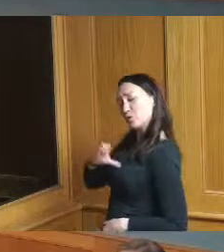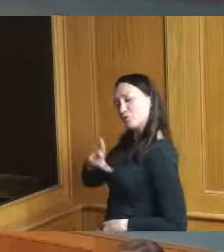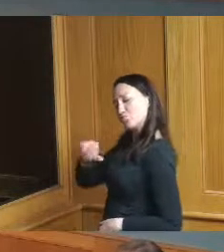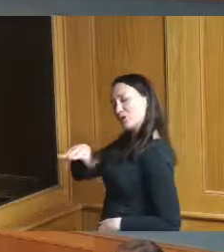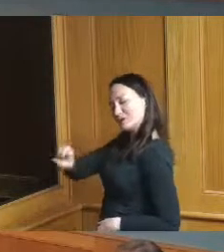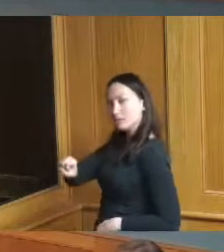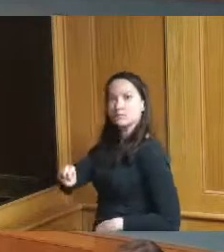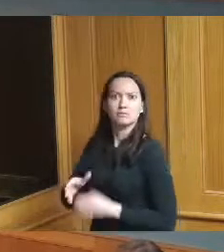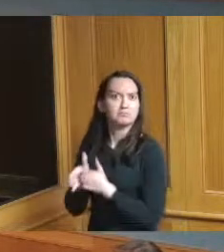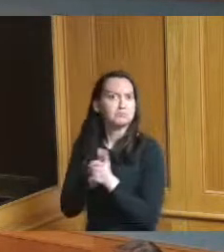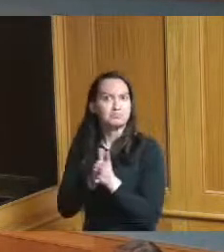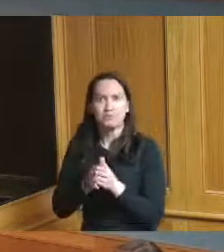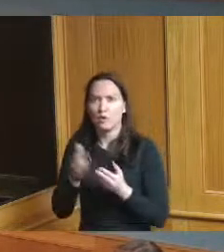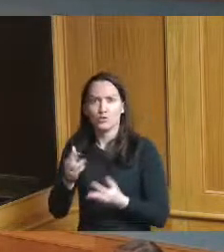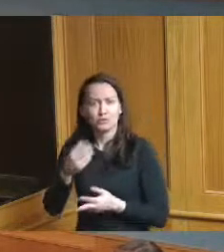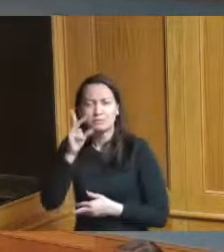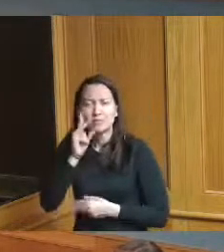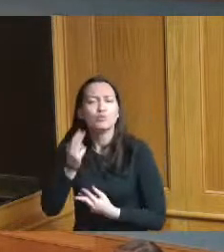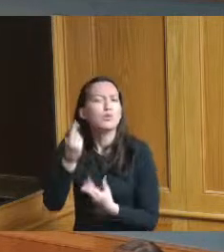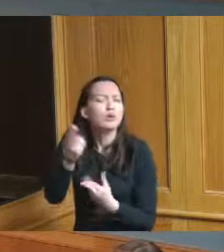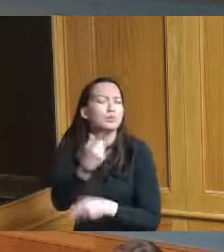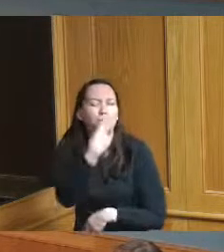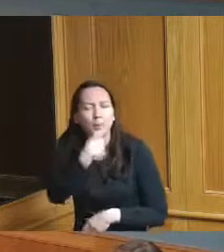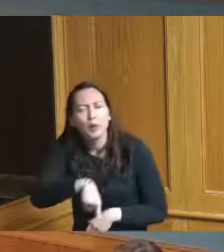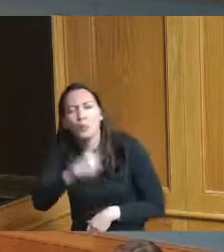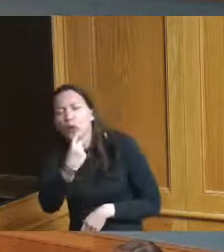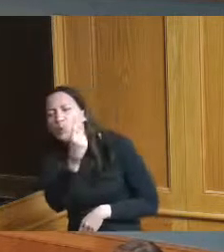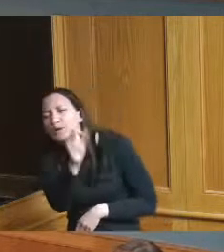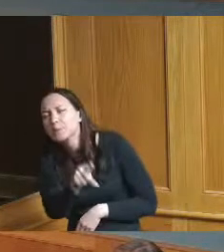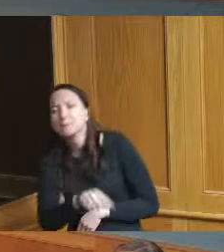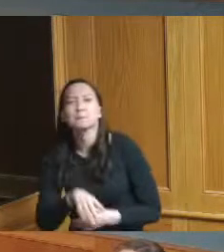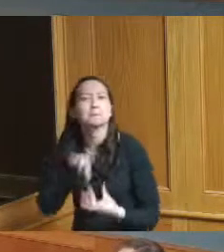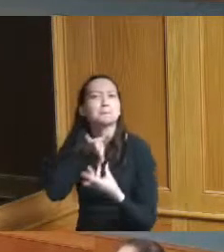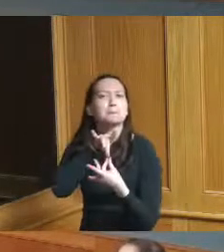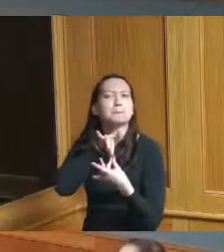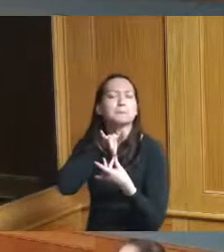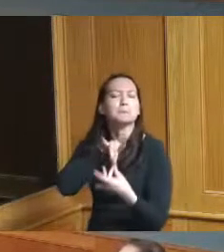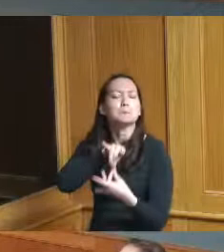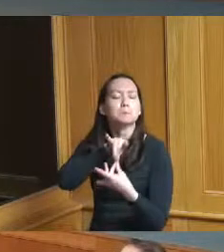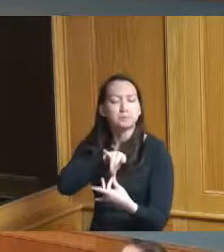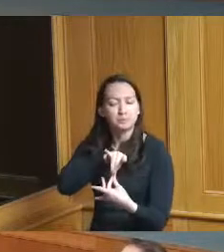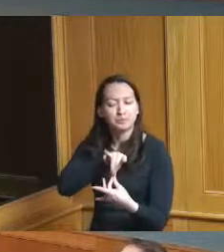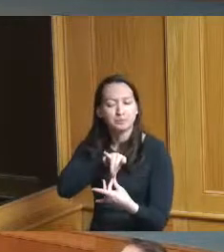anxious to get to the recommendations but I do have one question related for to the reasons